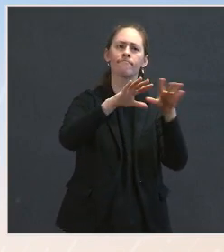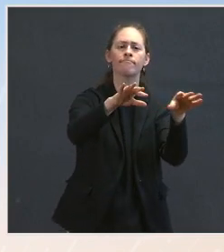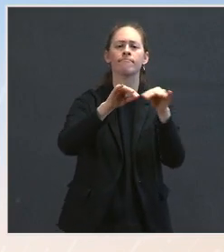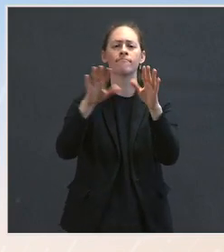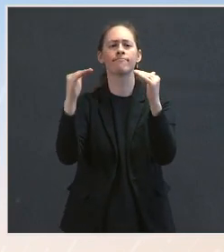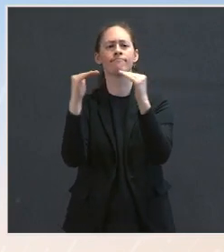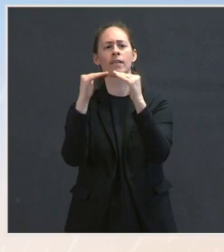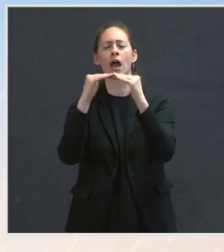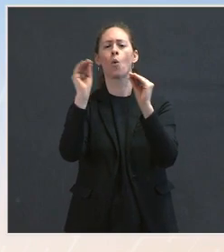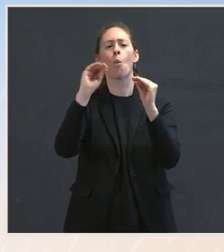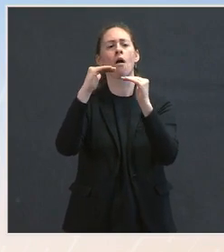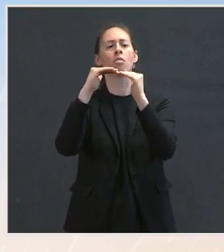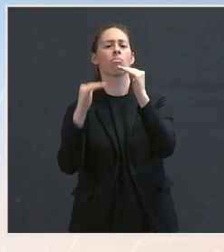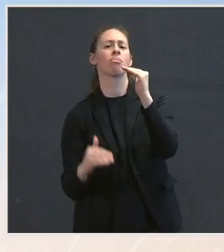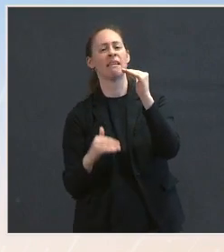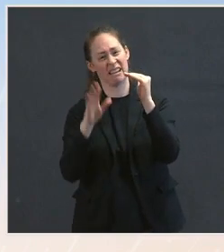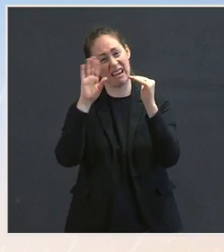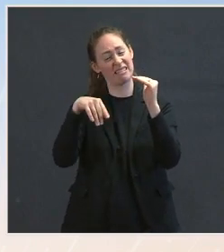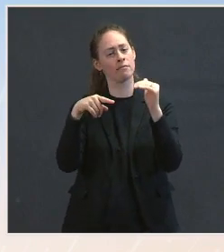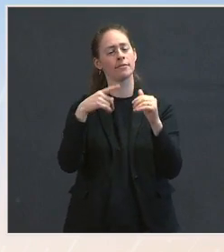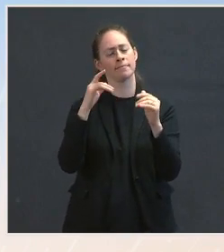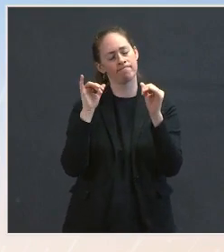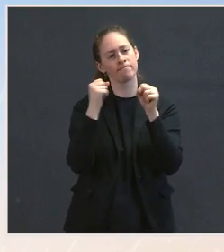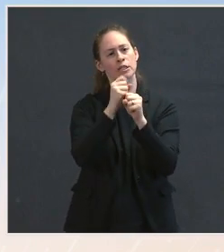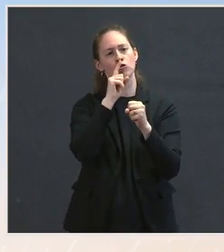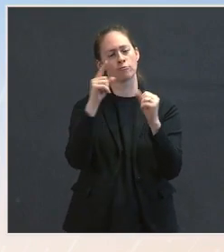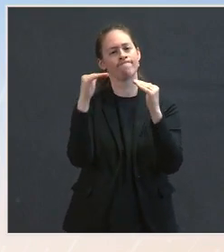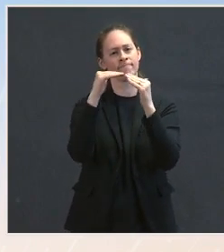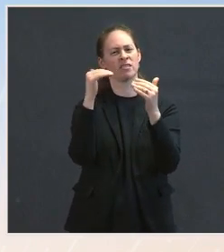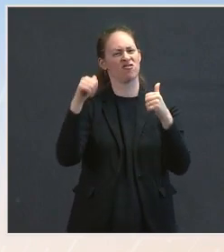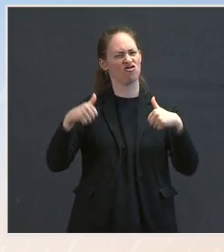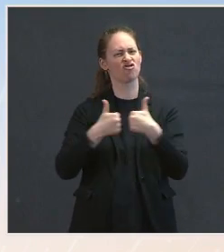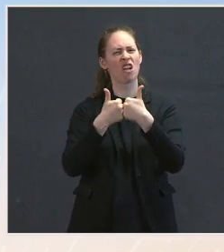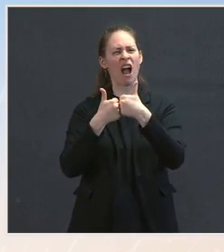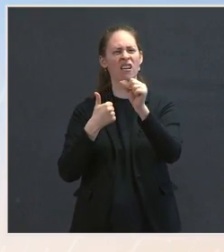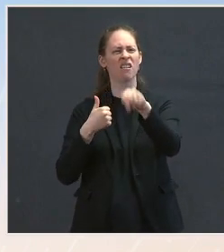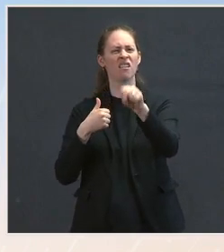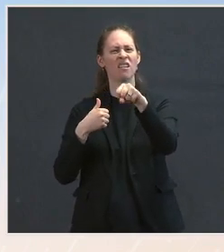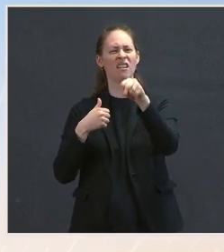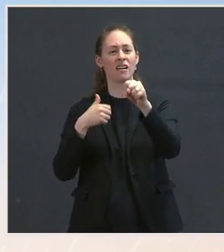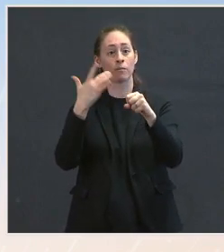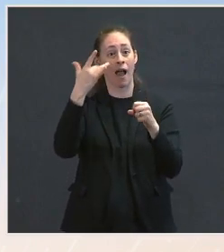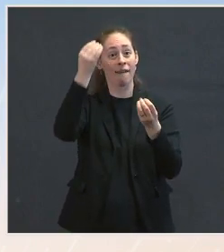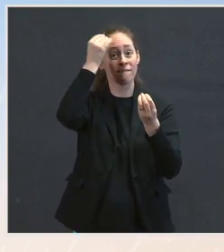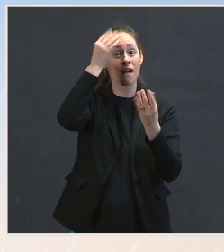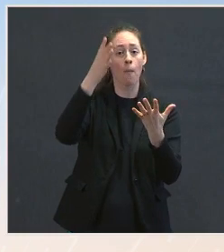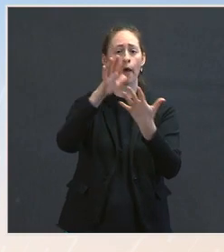because there was a lack of accurate data, as you referenced; because it is challenging.